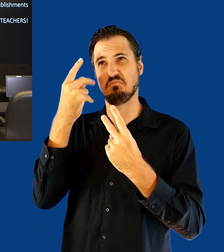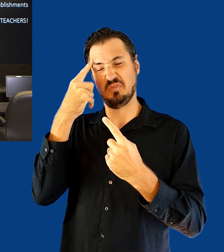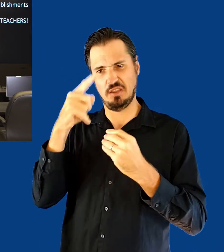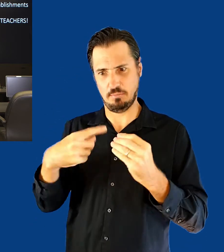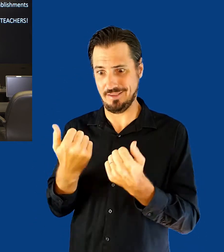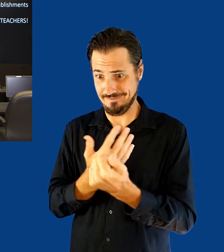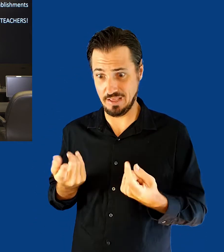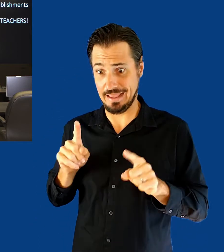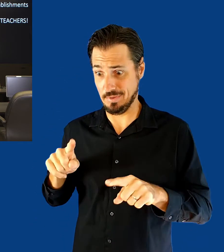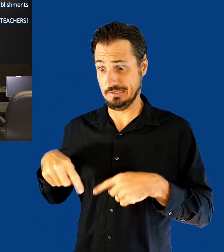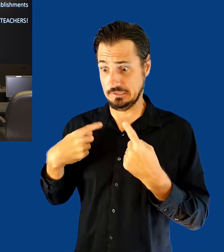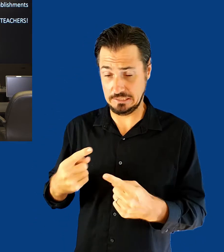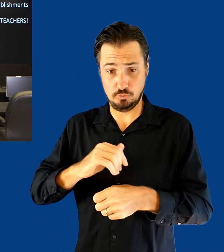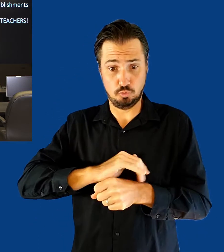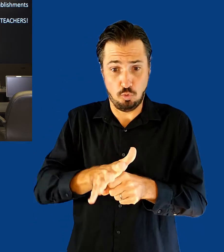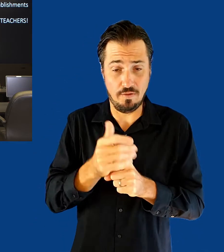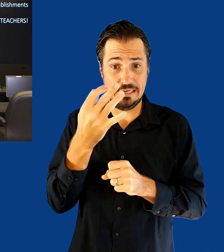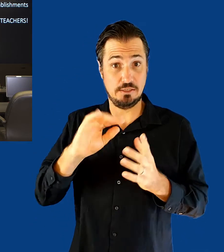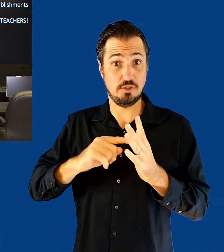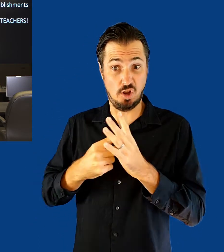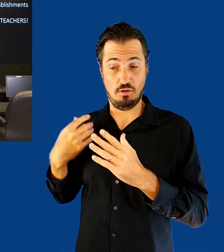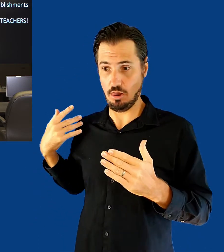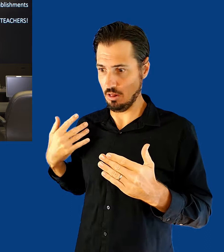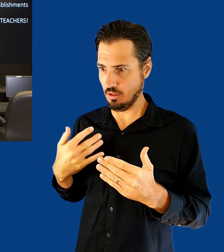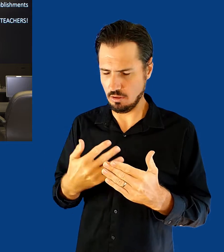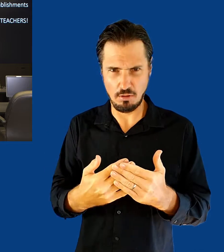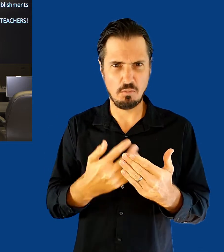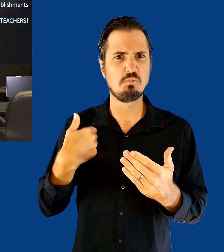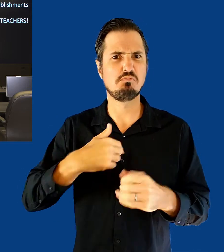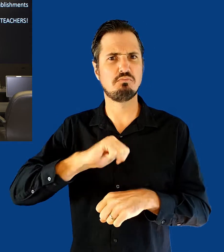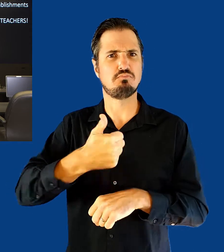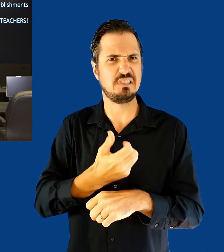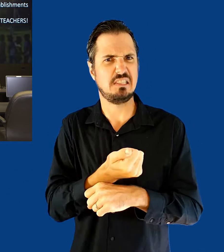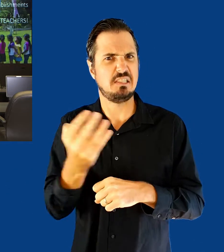we implemented several Mayor’s Emergency Rules to help our county combat COVID-19.